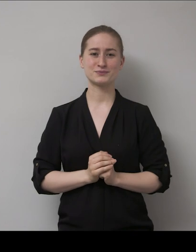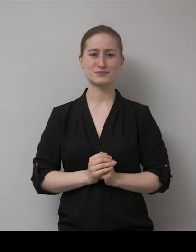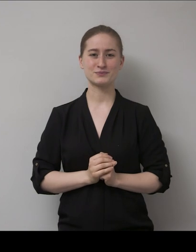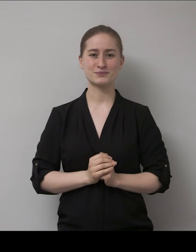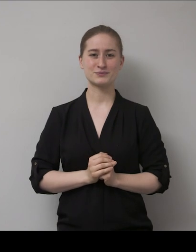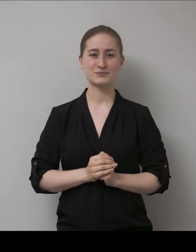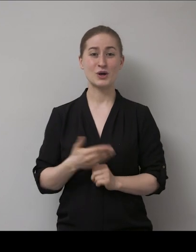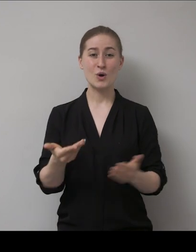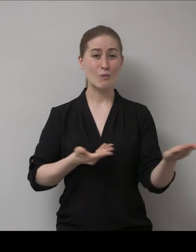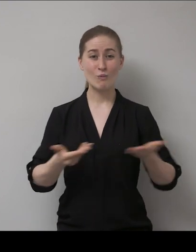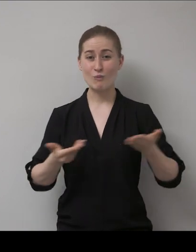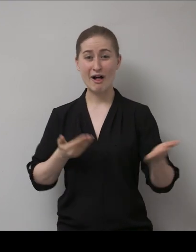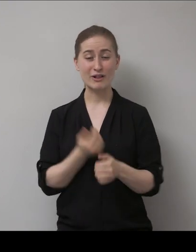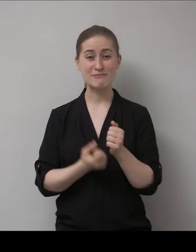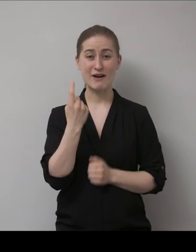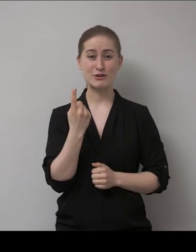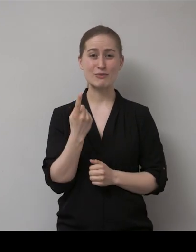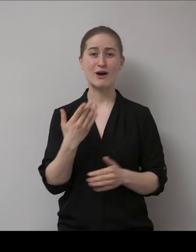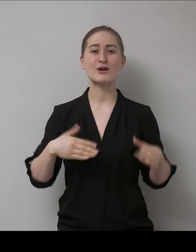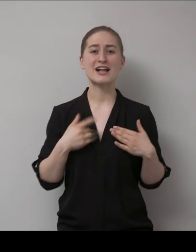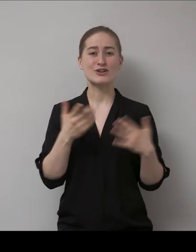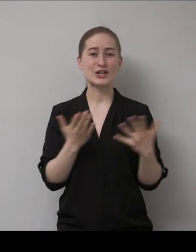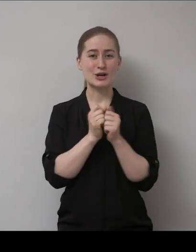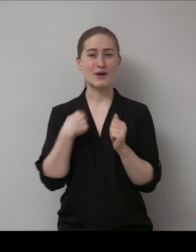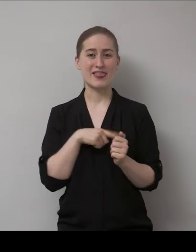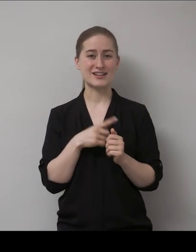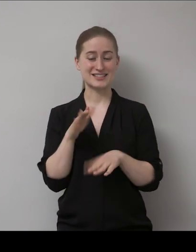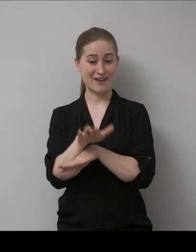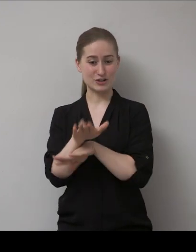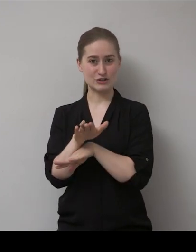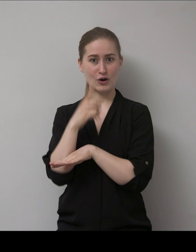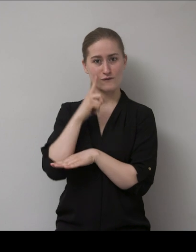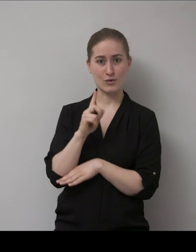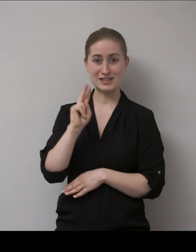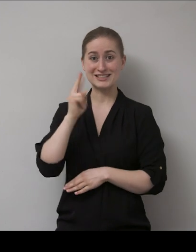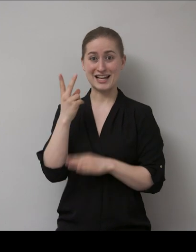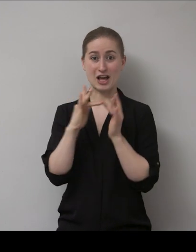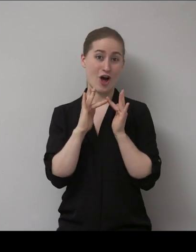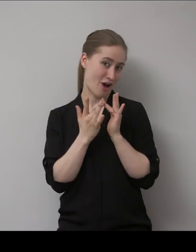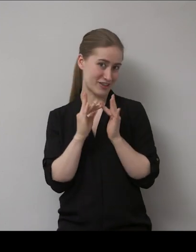Welcome, everyone. We're so glad you're here with us this afternoon for our second online graduation.